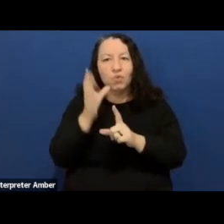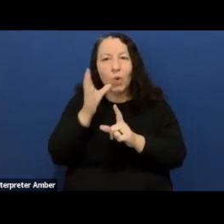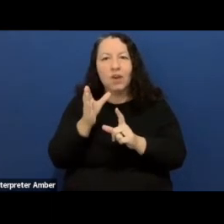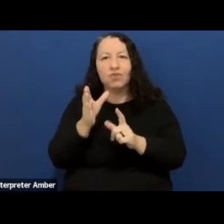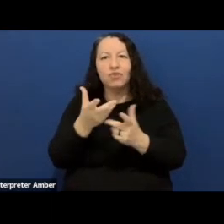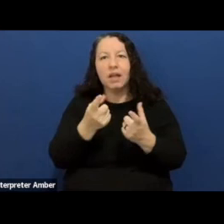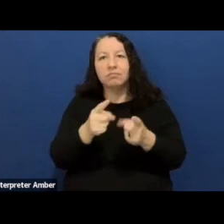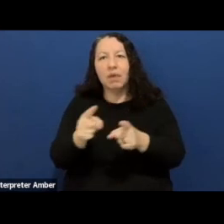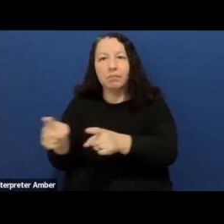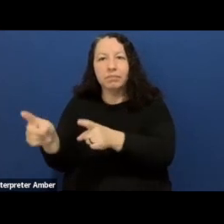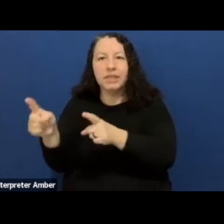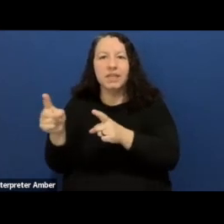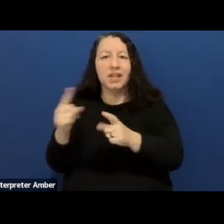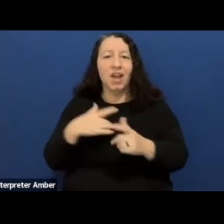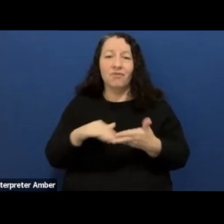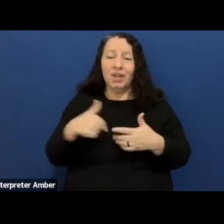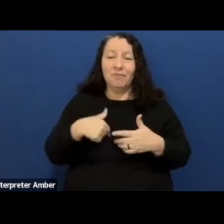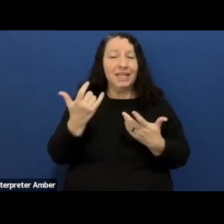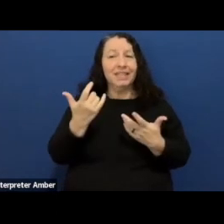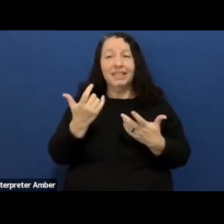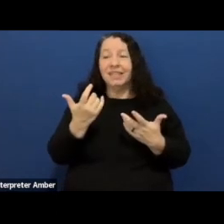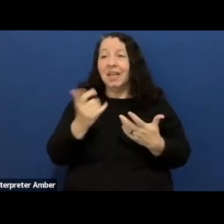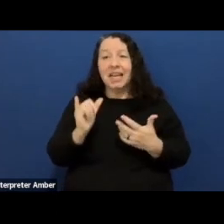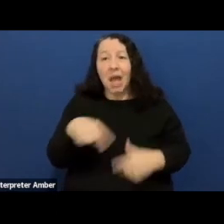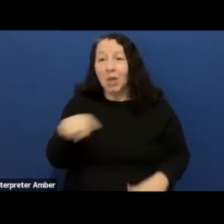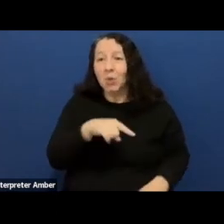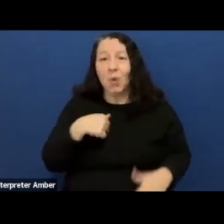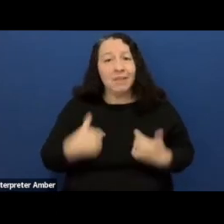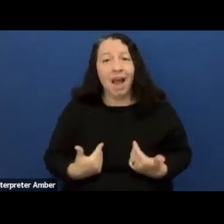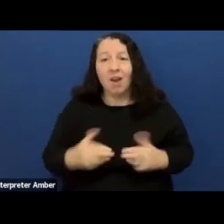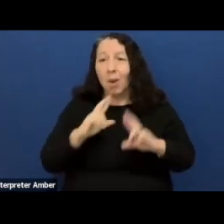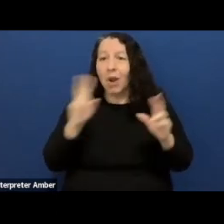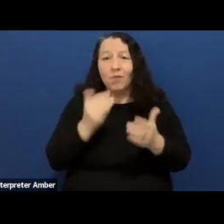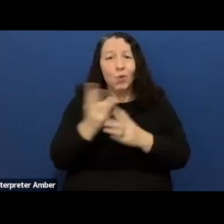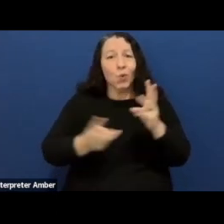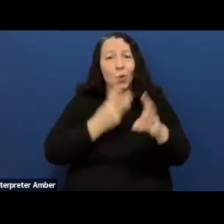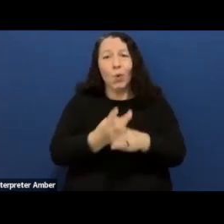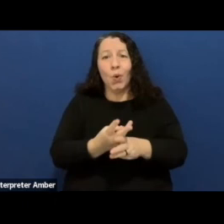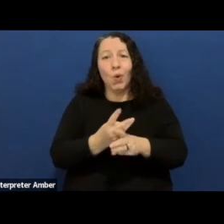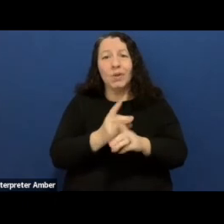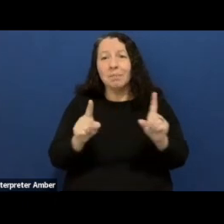come. Forgive me if this makes me less than merry. Like you I am tired, and